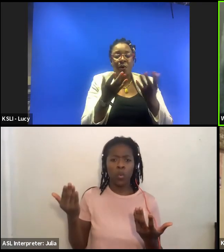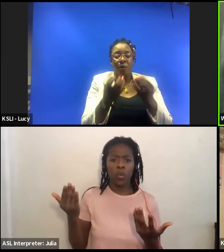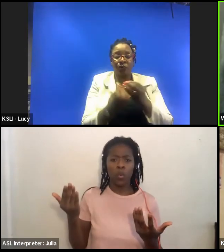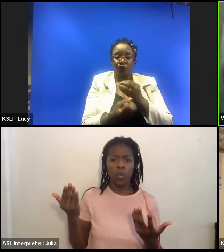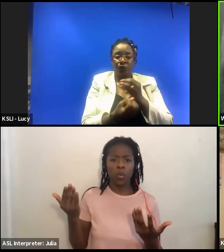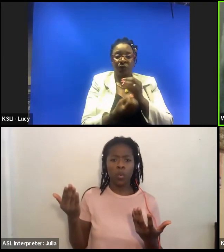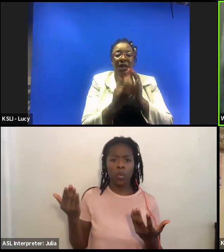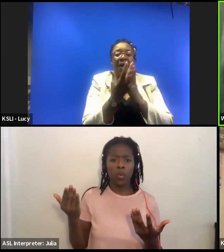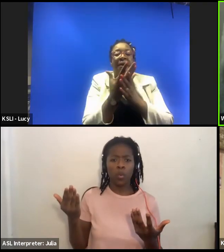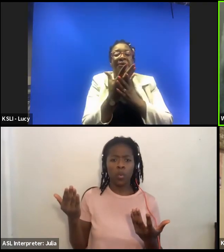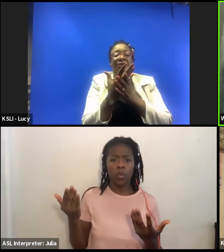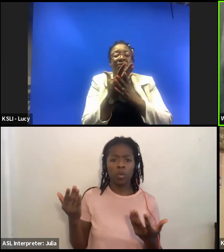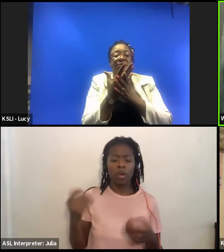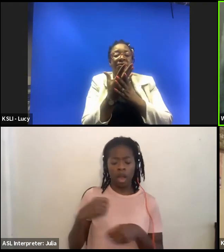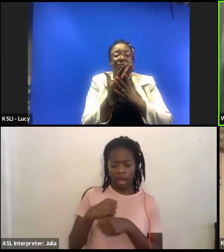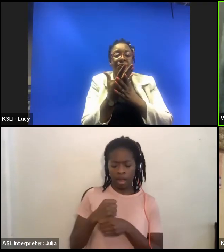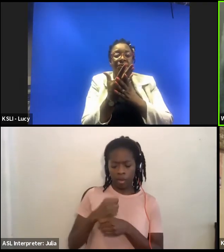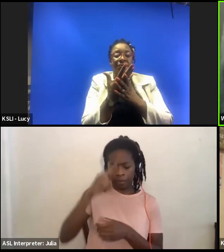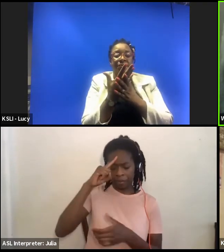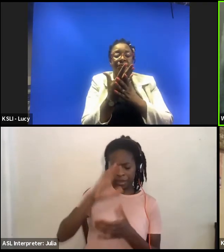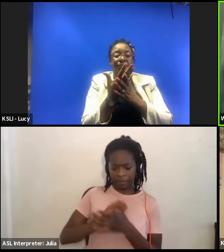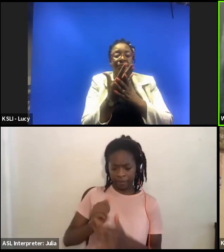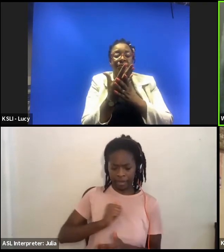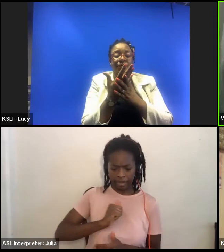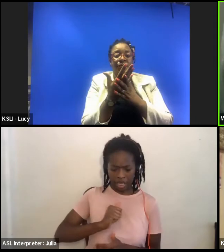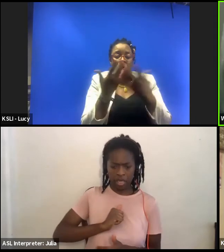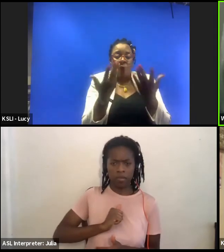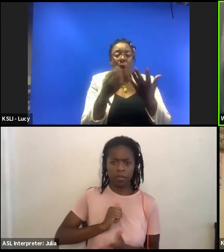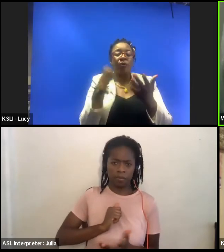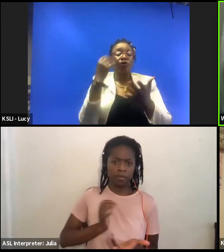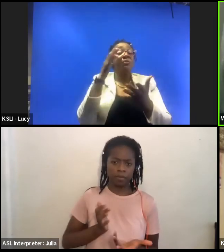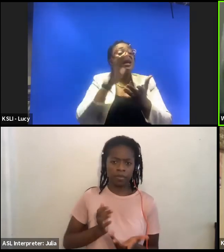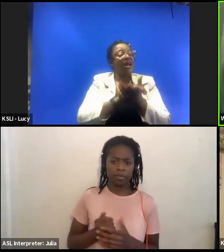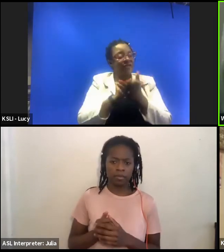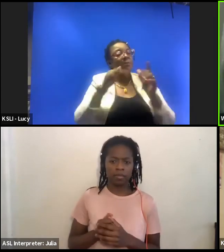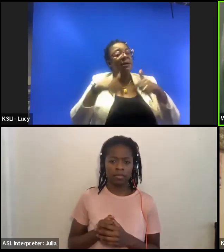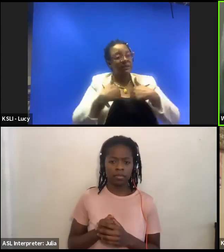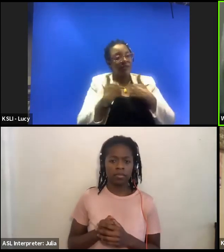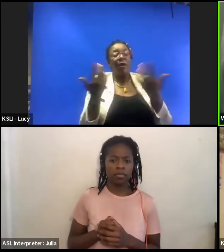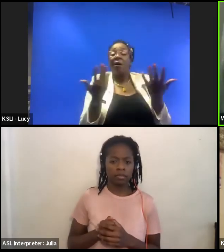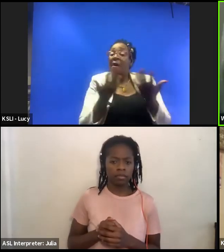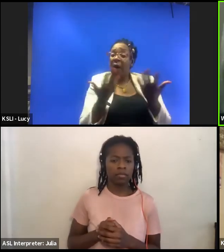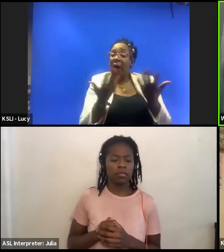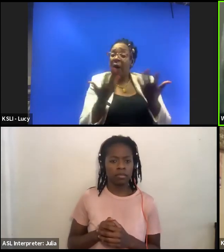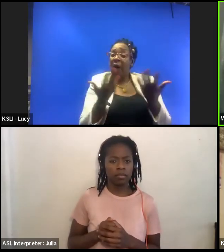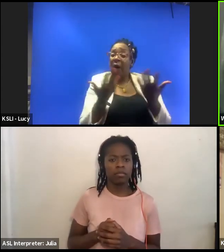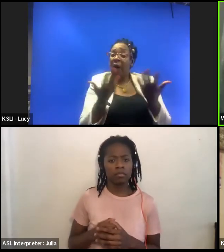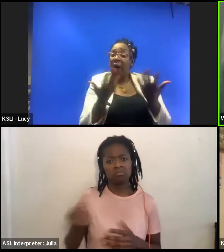how to believe in myself enough to say, "Okay, I understand that things don't go this way